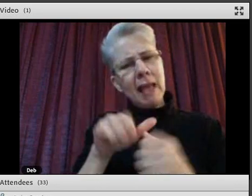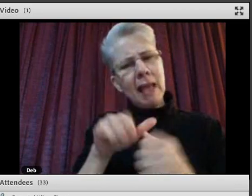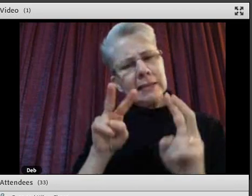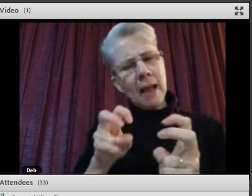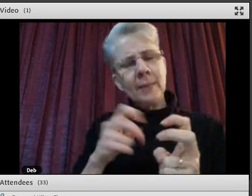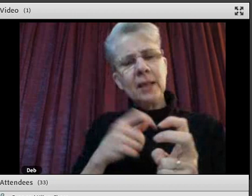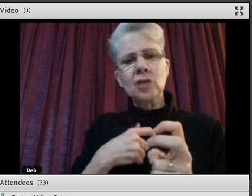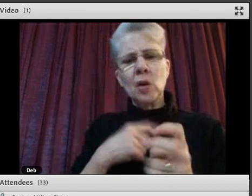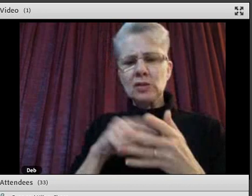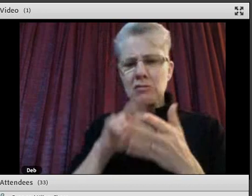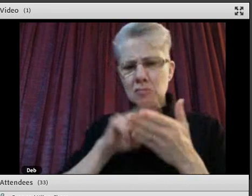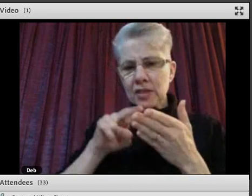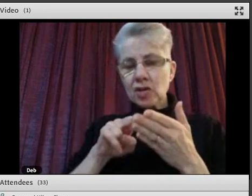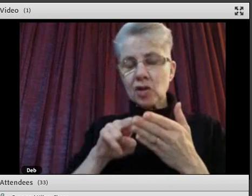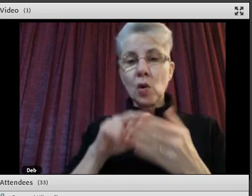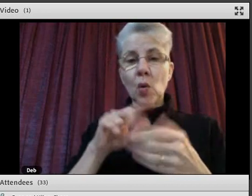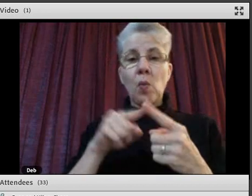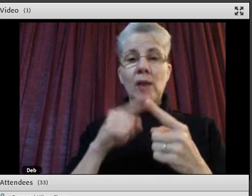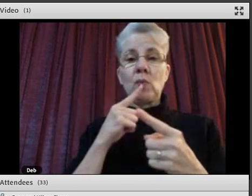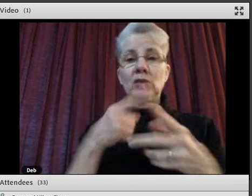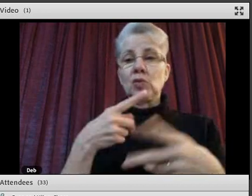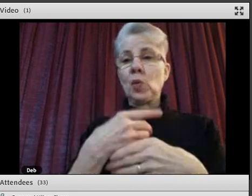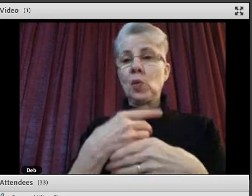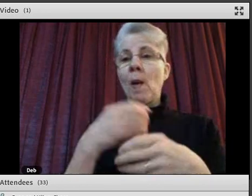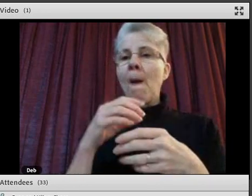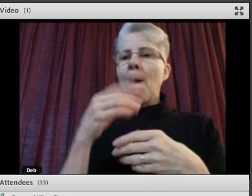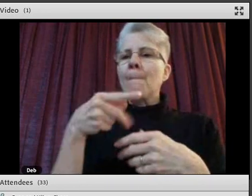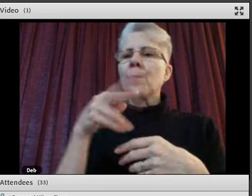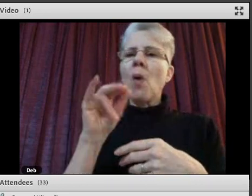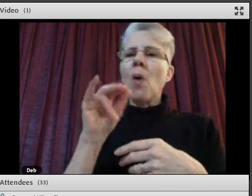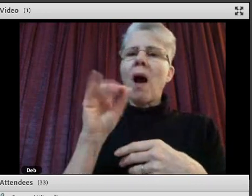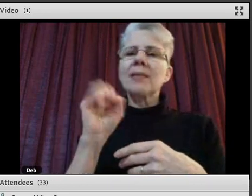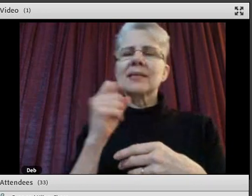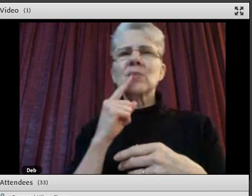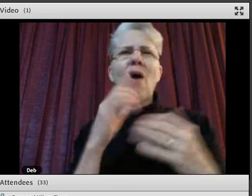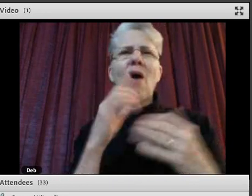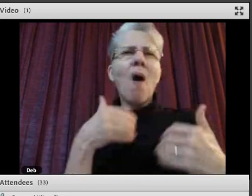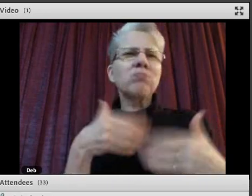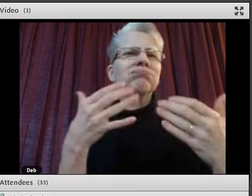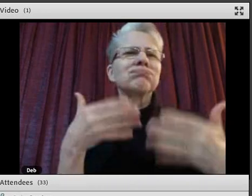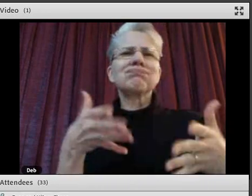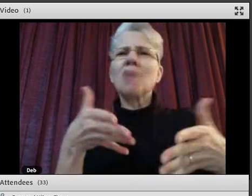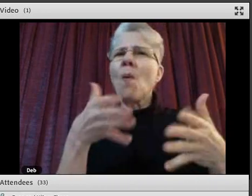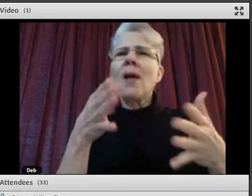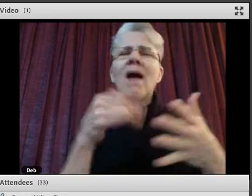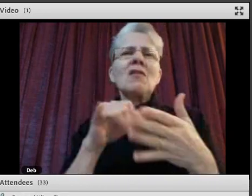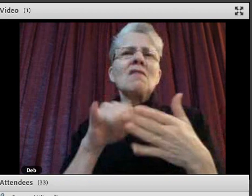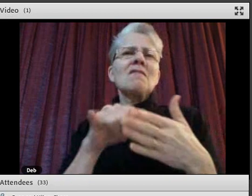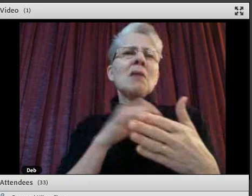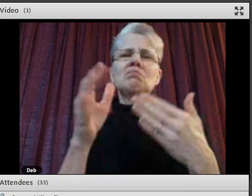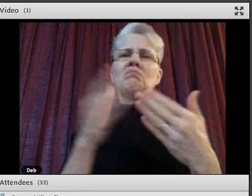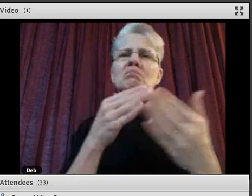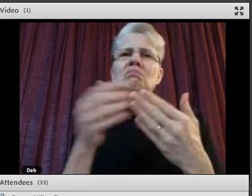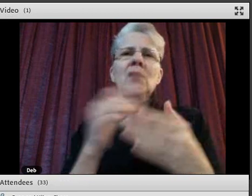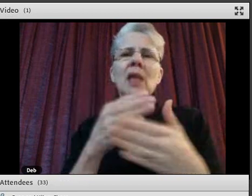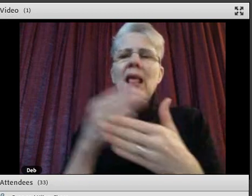to tend to get a little too willy-nilly and say, "Oh, it's okay. Yeah, whatever it looks like in the end doesn't really matter." But that's not necessarily true. It does matter.